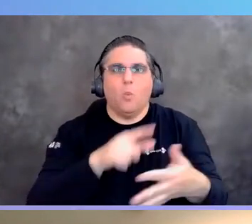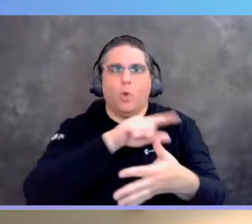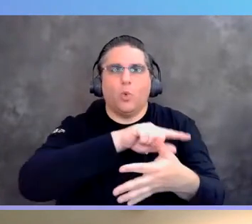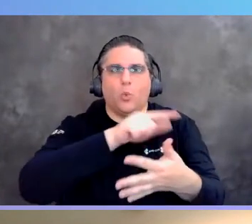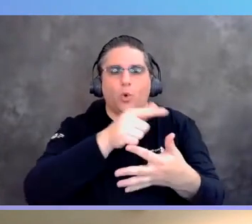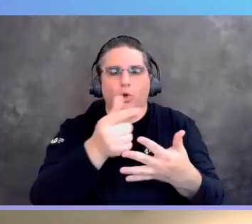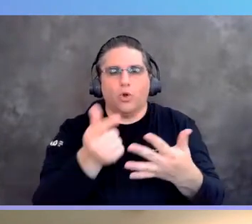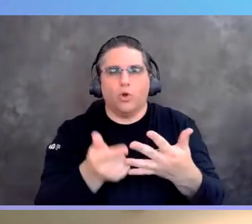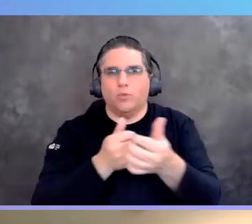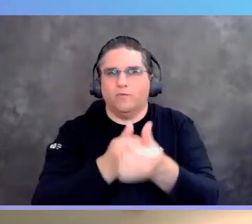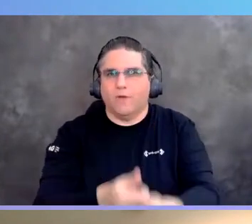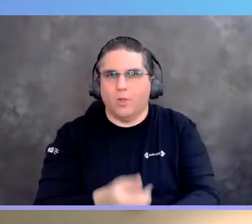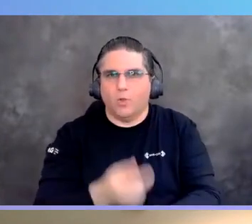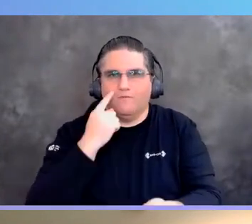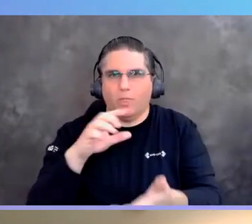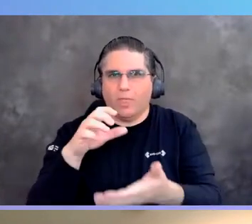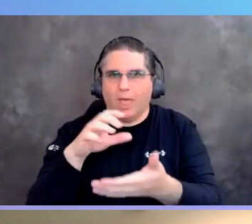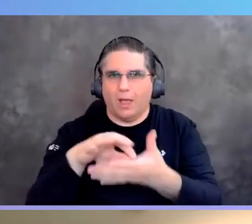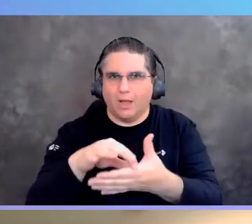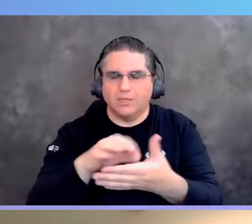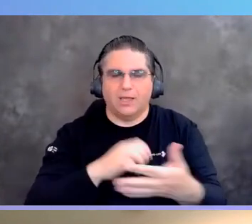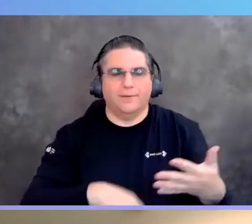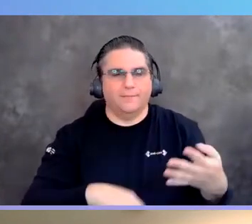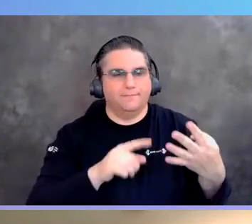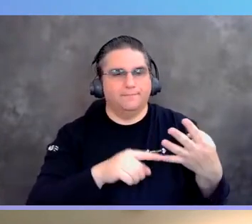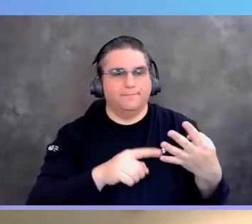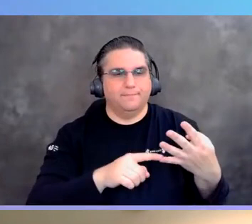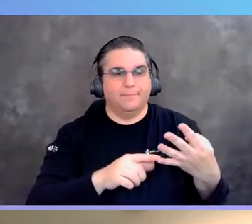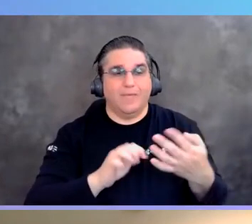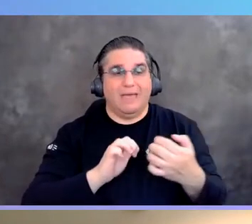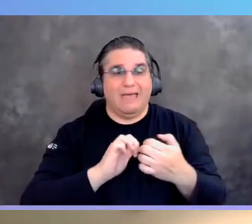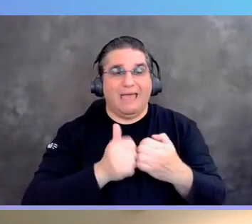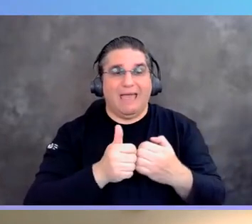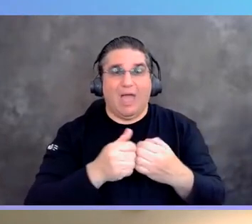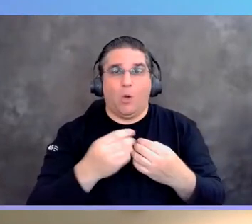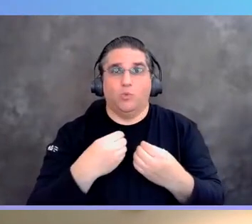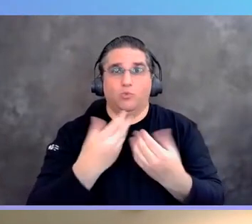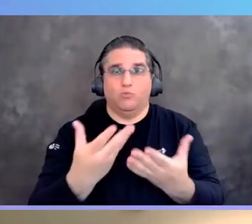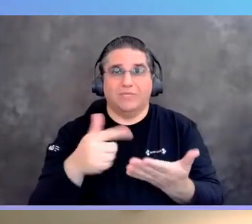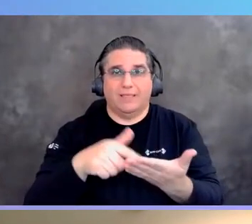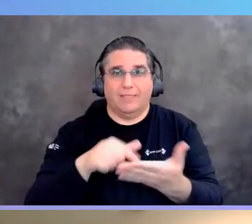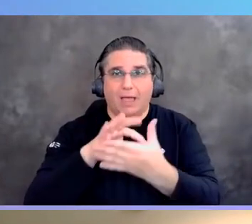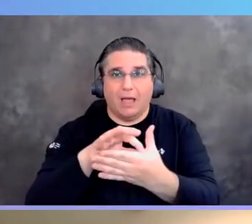content be presented? Uh, what mechanism should it be presented